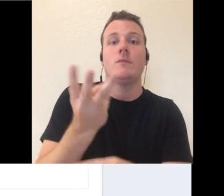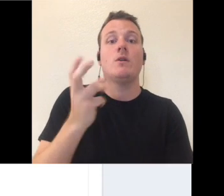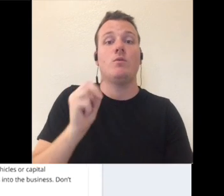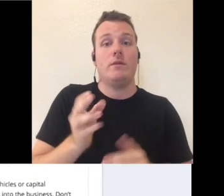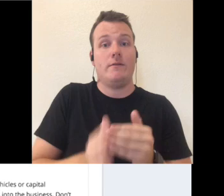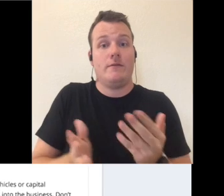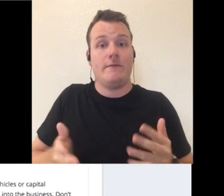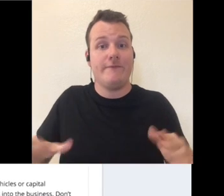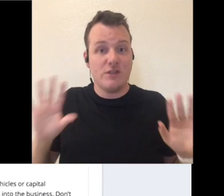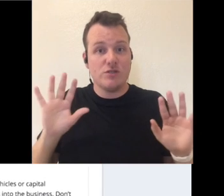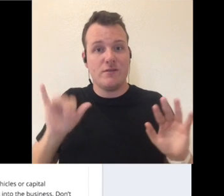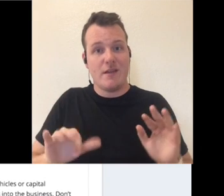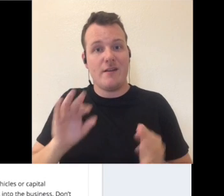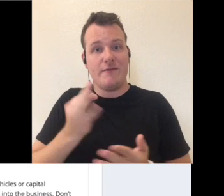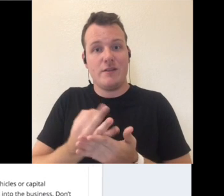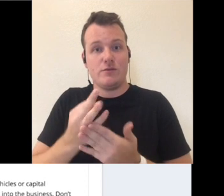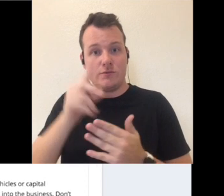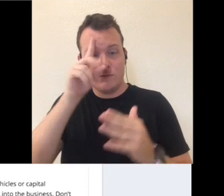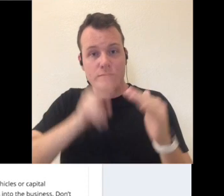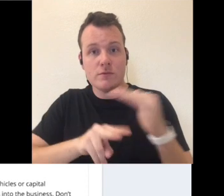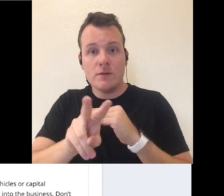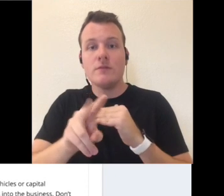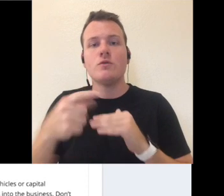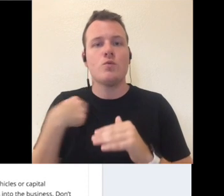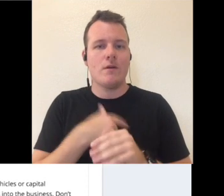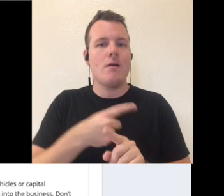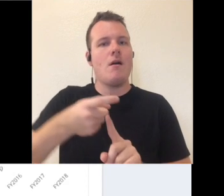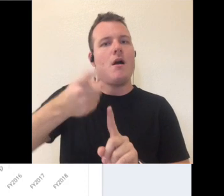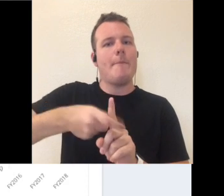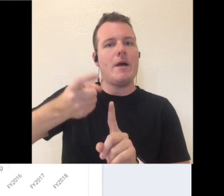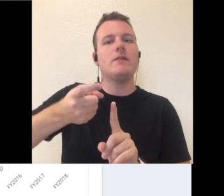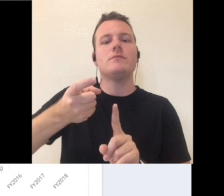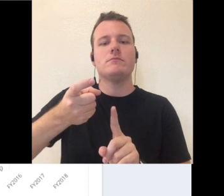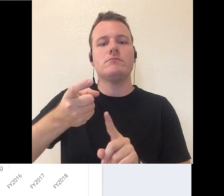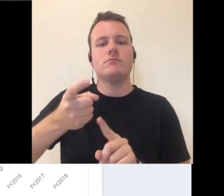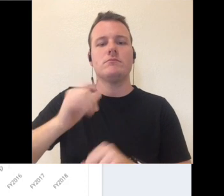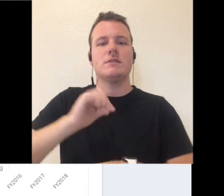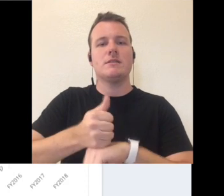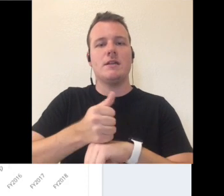forecast, we actually automatically put together a profit and loss statement, a